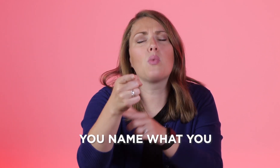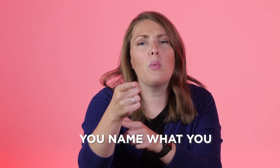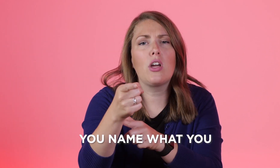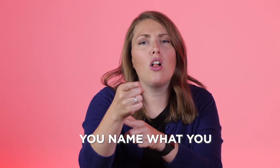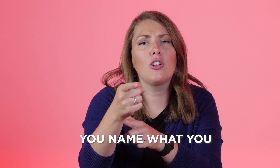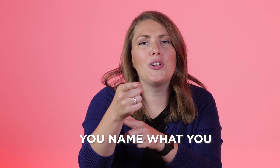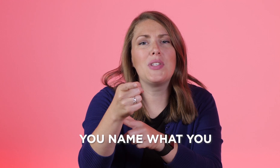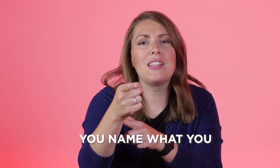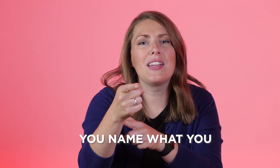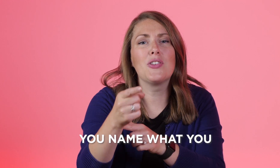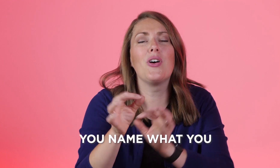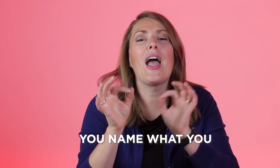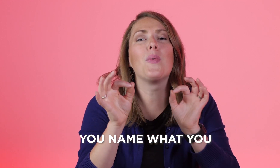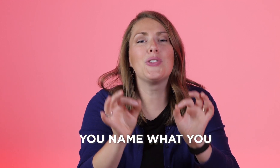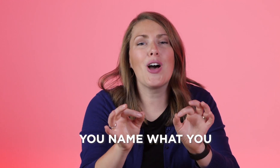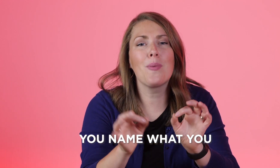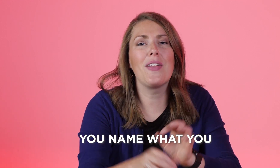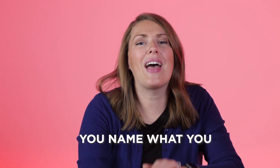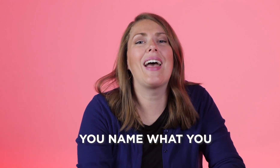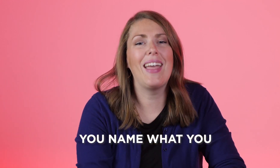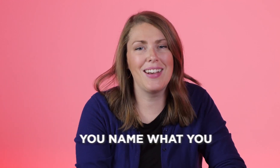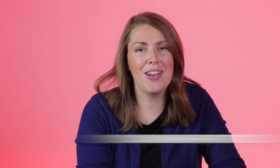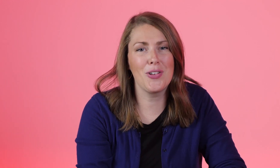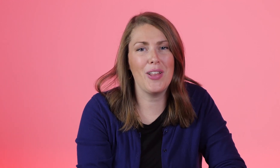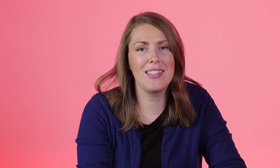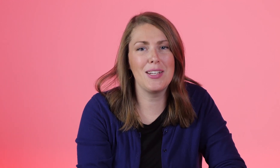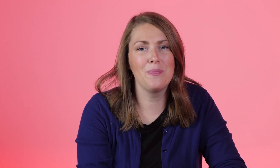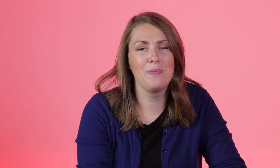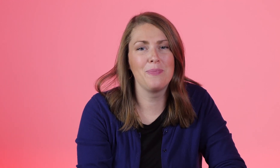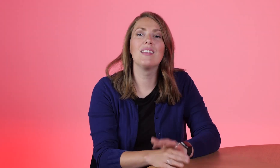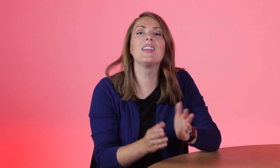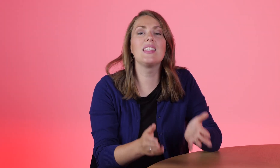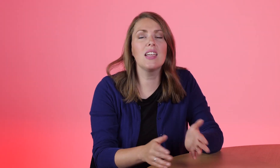is what we call a closing signal and we'll talk about that in another lesson let's take